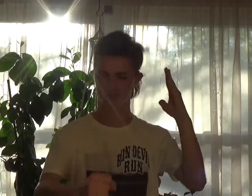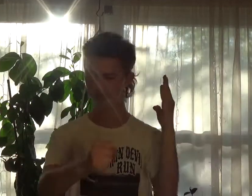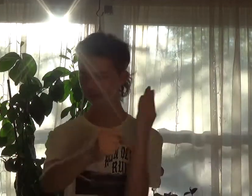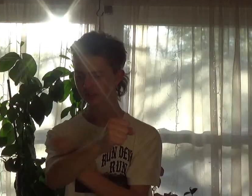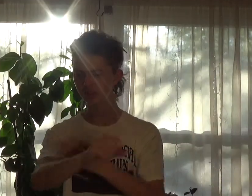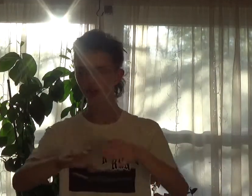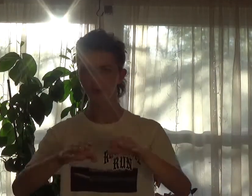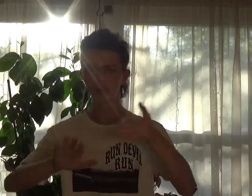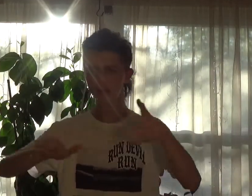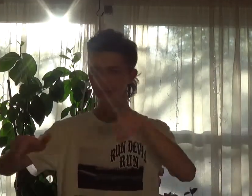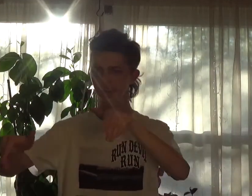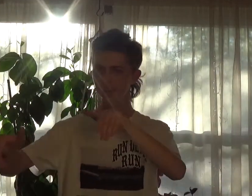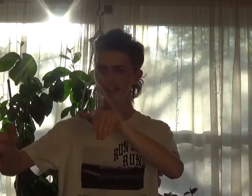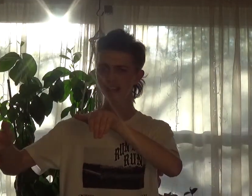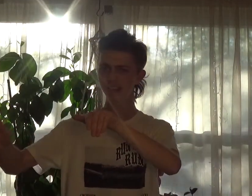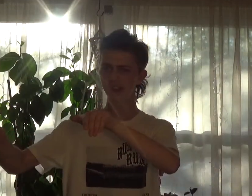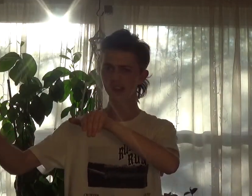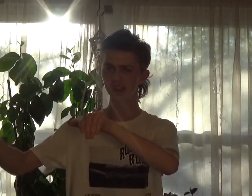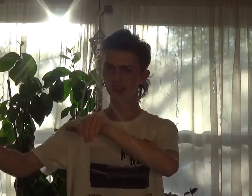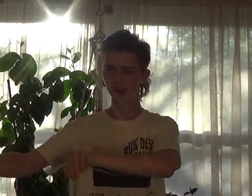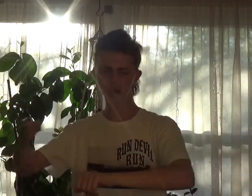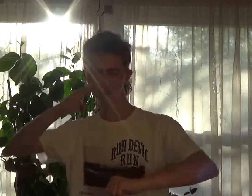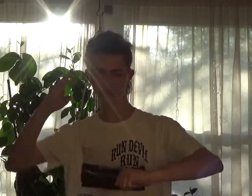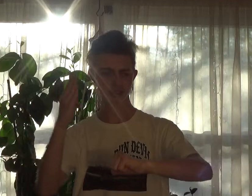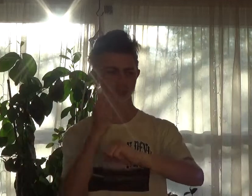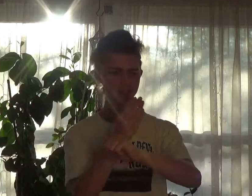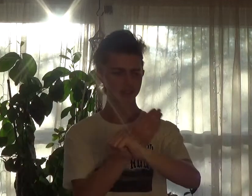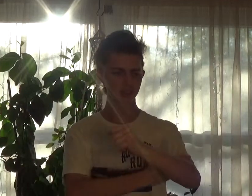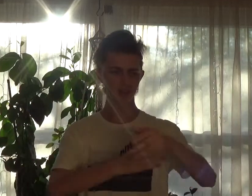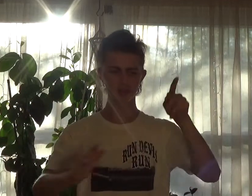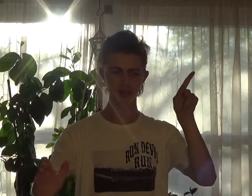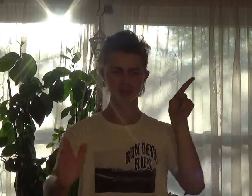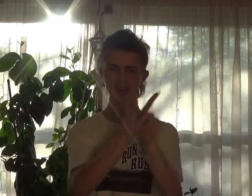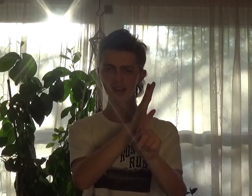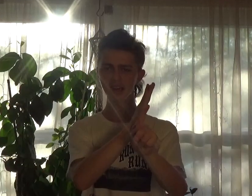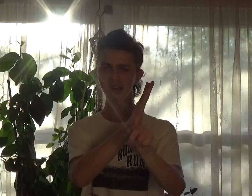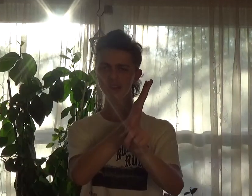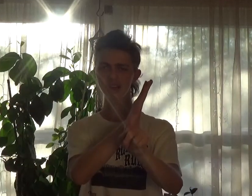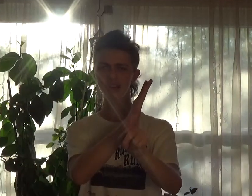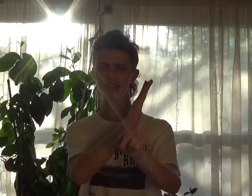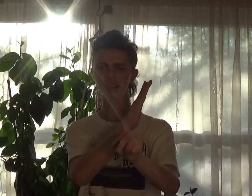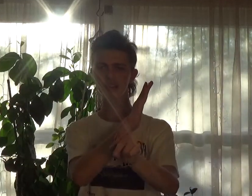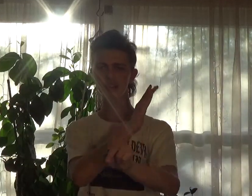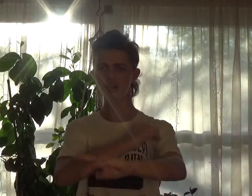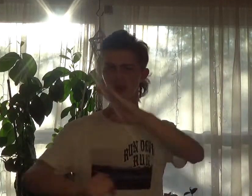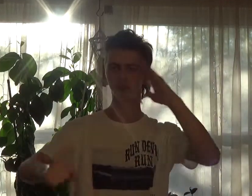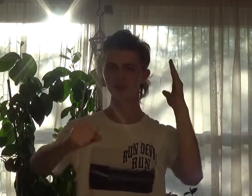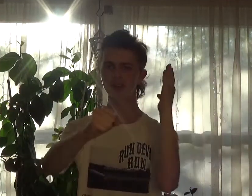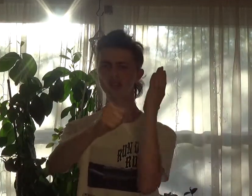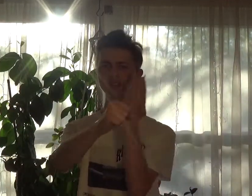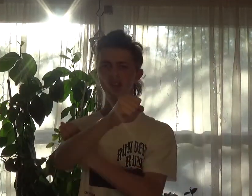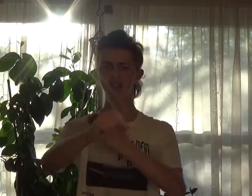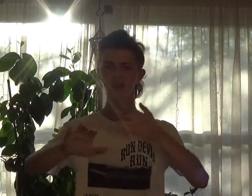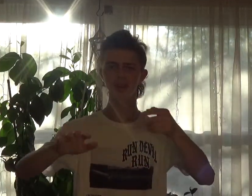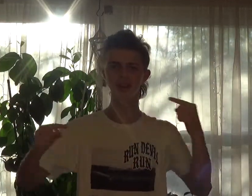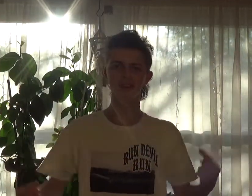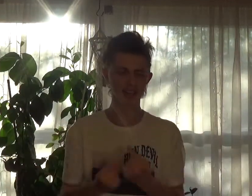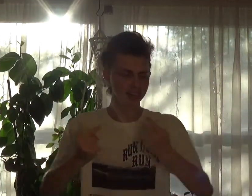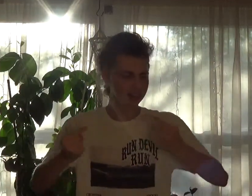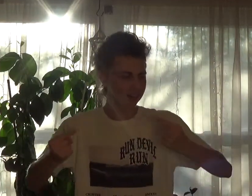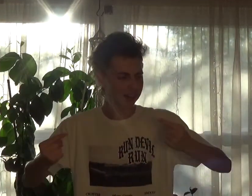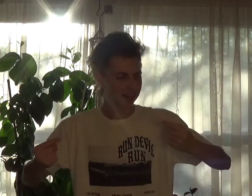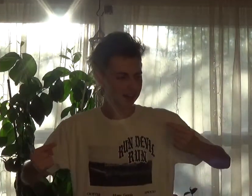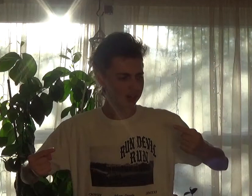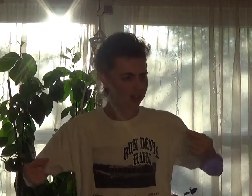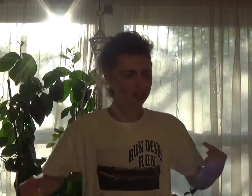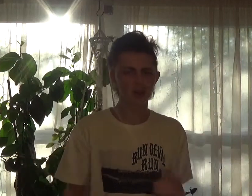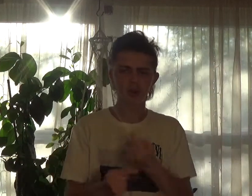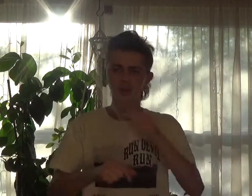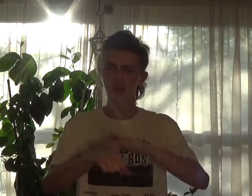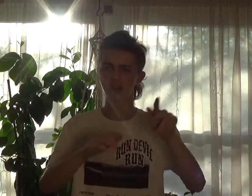The Son went down (3x)